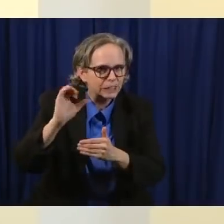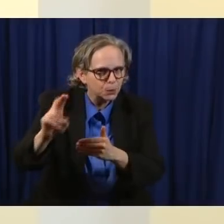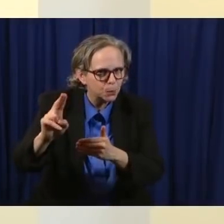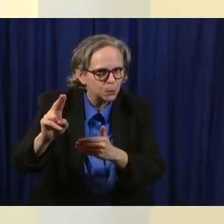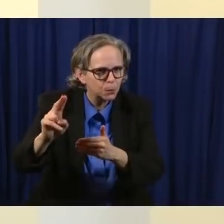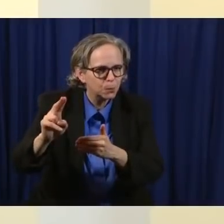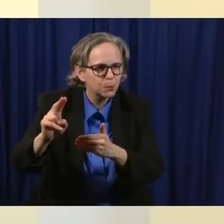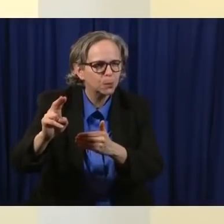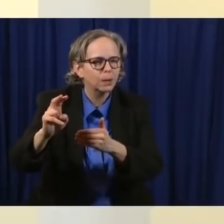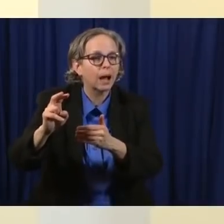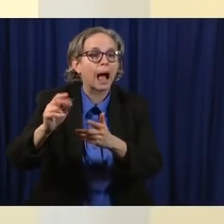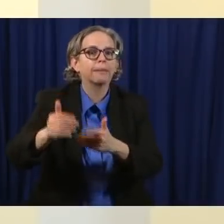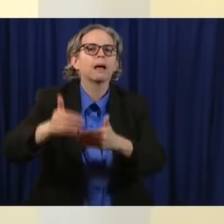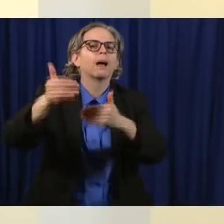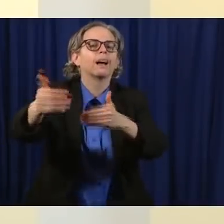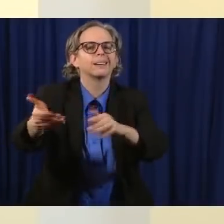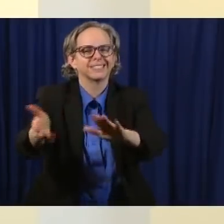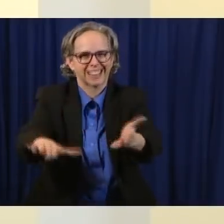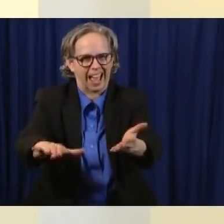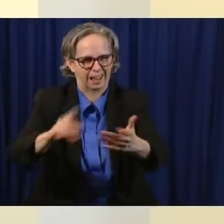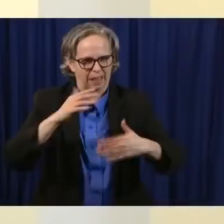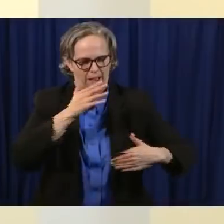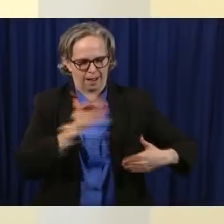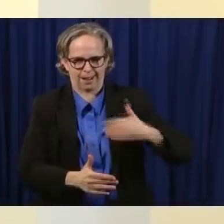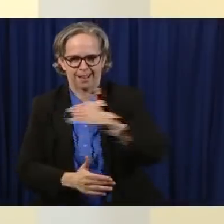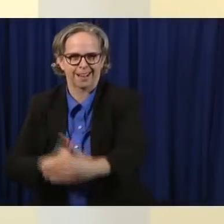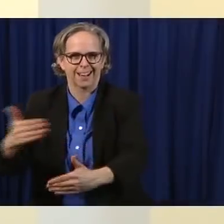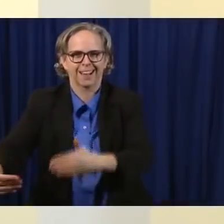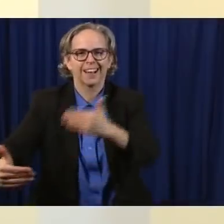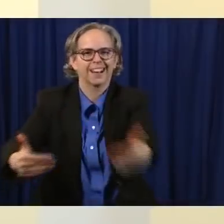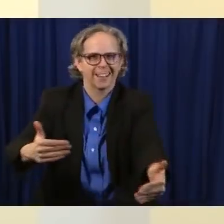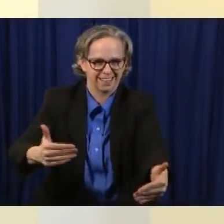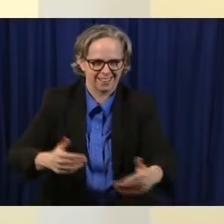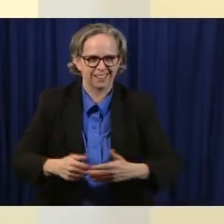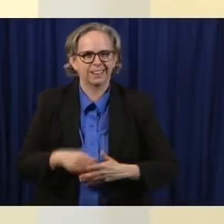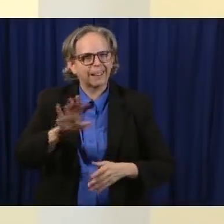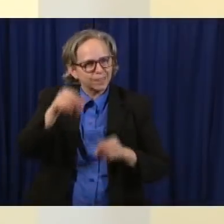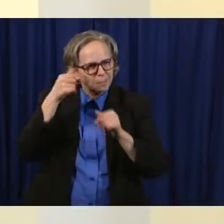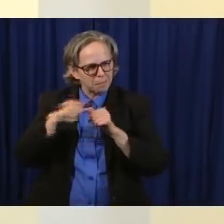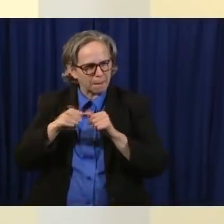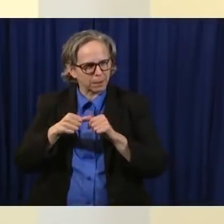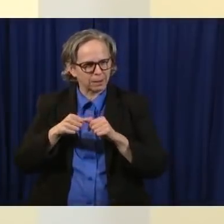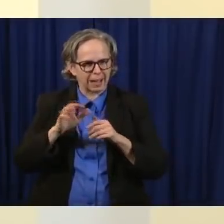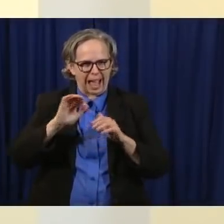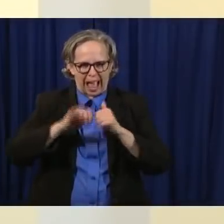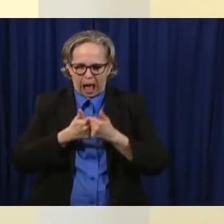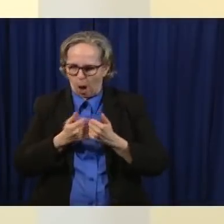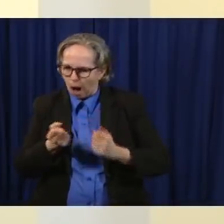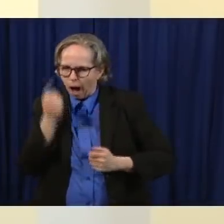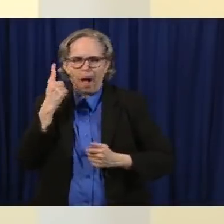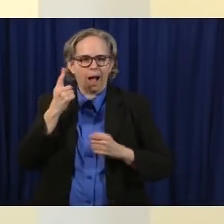THEY HAVE SEEN A SLIGHT UPTICK IN HOSPITALIZATION. NOT ICU ADMISSIONS HOWEVER. YOU CAN SEE ICU ADMISSIONS TODAY A LITTLE LOWER. REMEMBER ONCE AGAIN THAT GETTING THE DISEASE STARTS WITHIN THE NEXT TWO WEEKS YOU MIGHT NEED TO GO TO THE